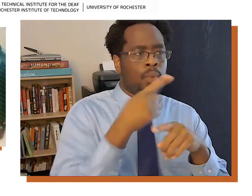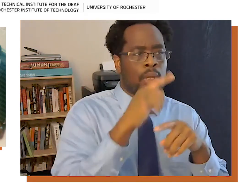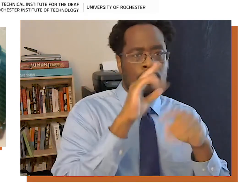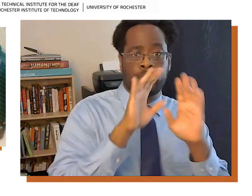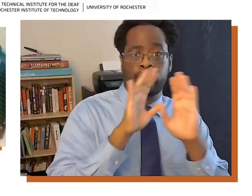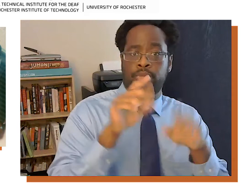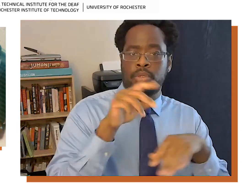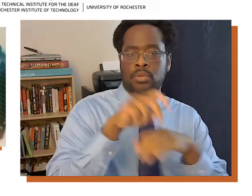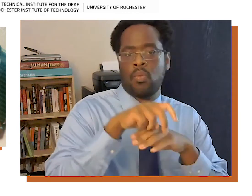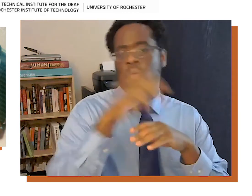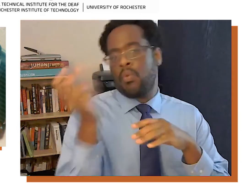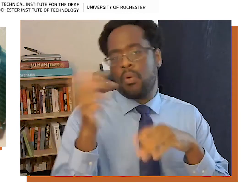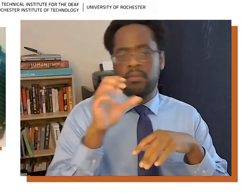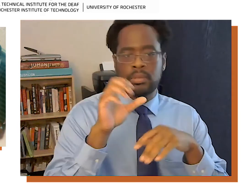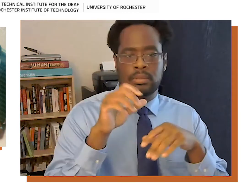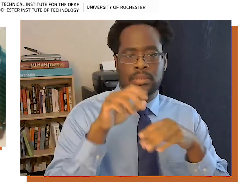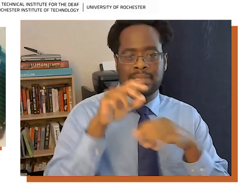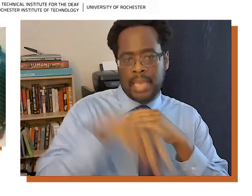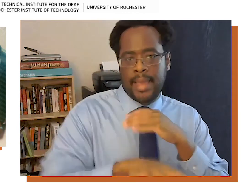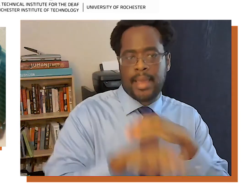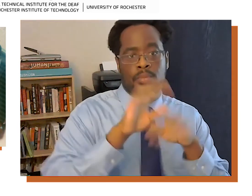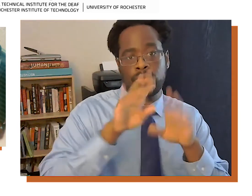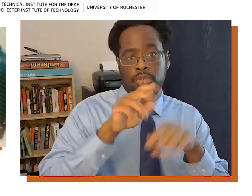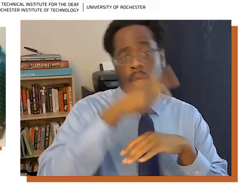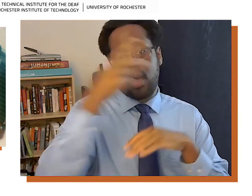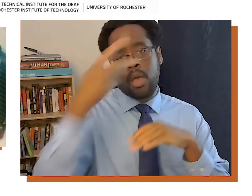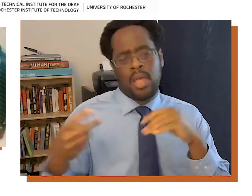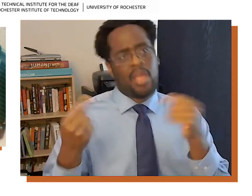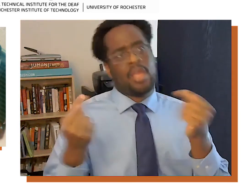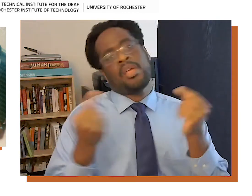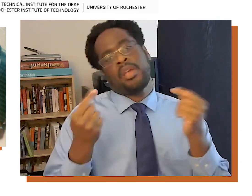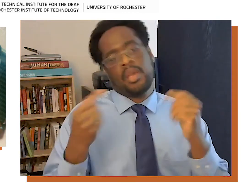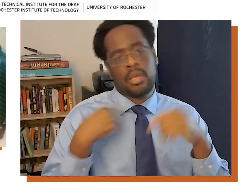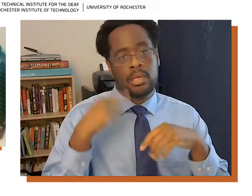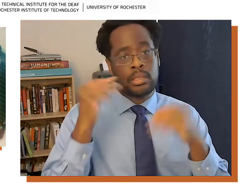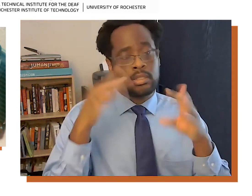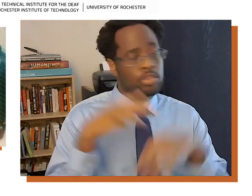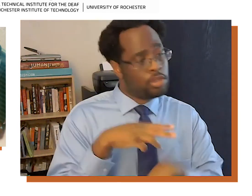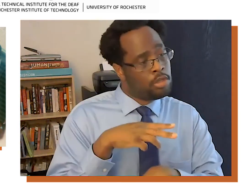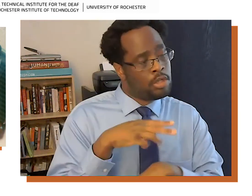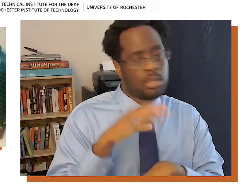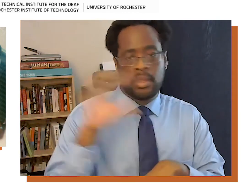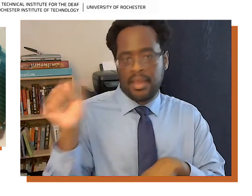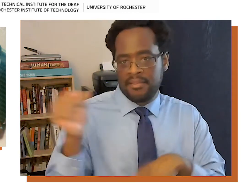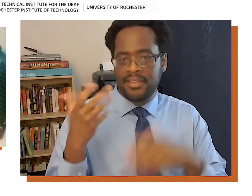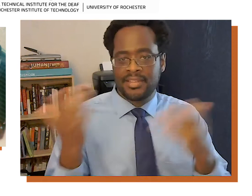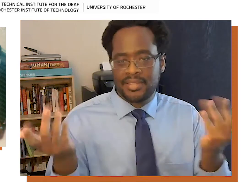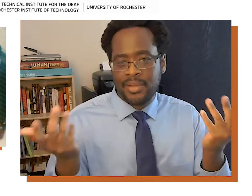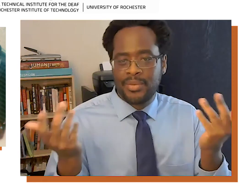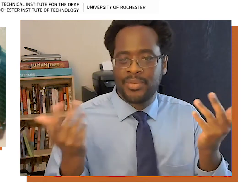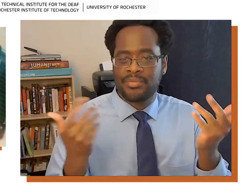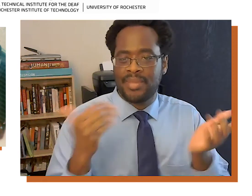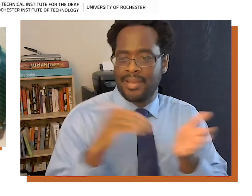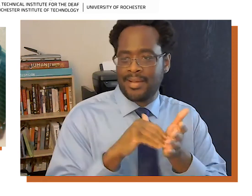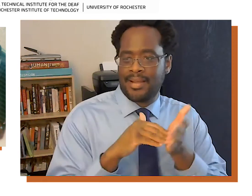Another time, my brother was going to get on a slide, and another boy pushed him off the slide,